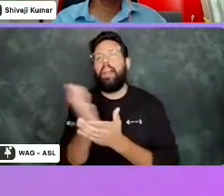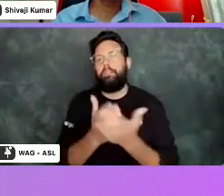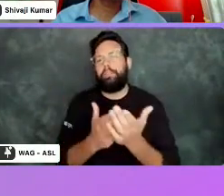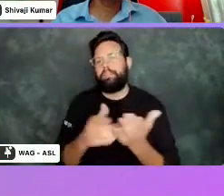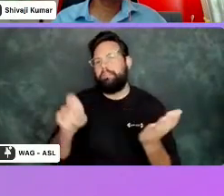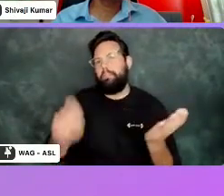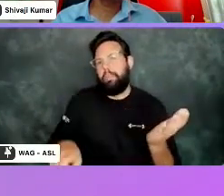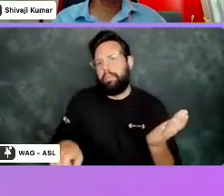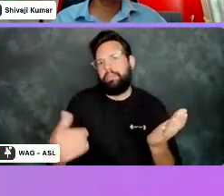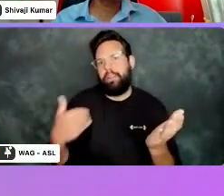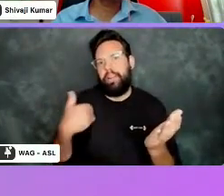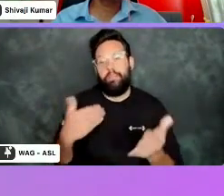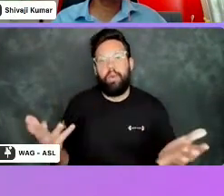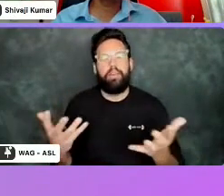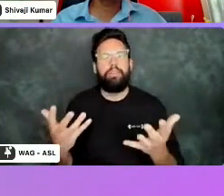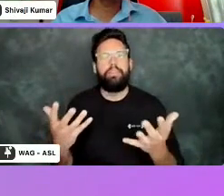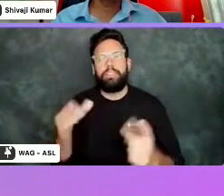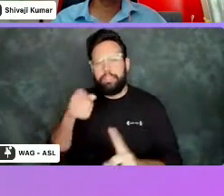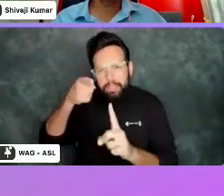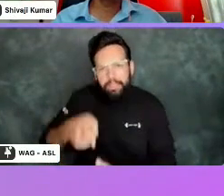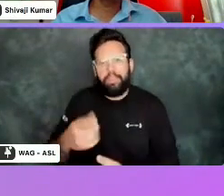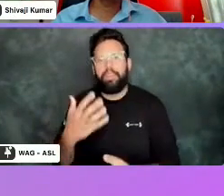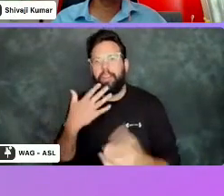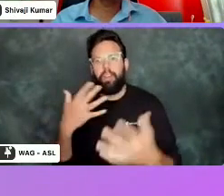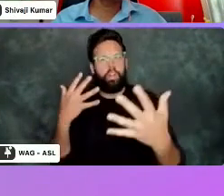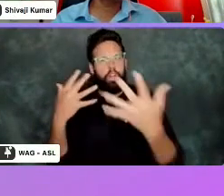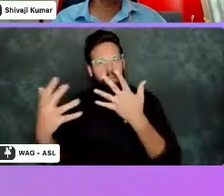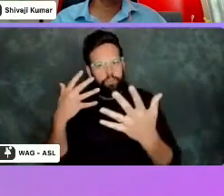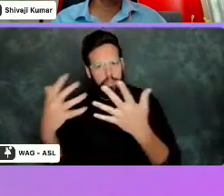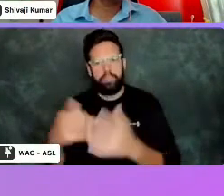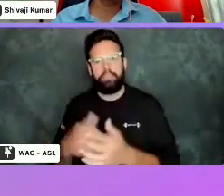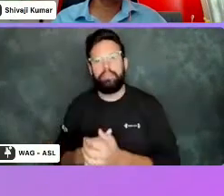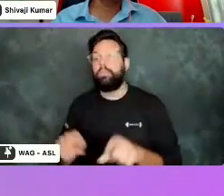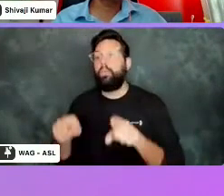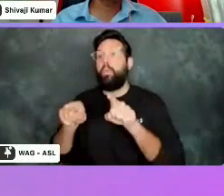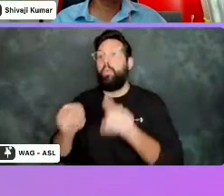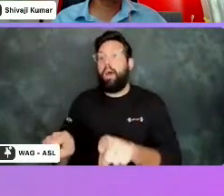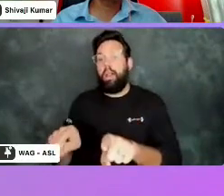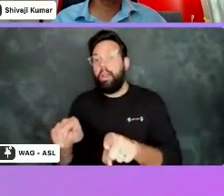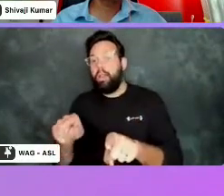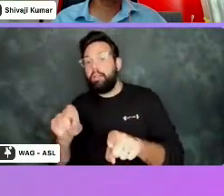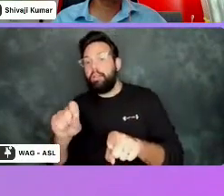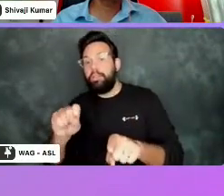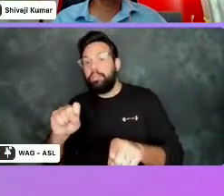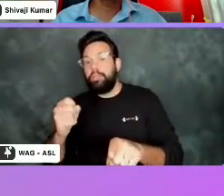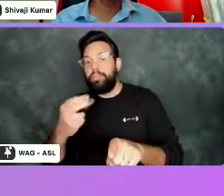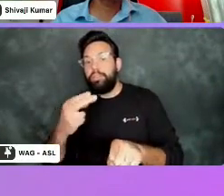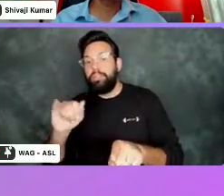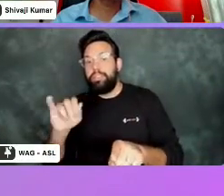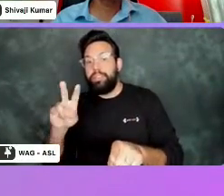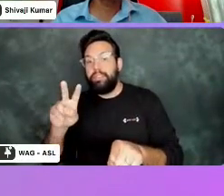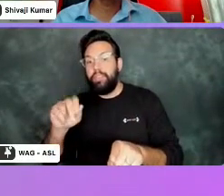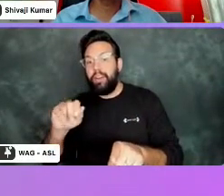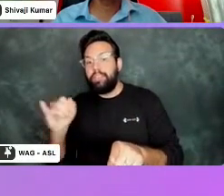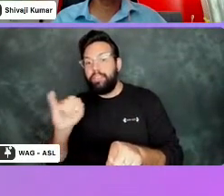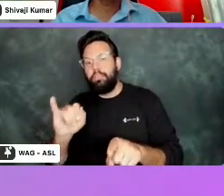So I just went ahead while Shivaji was talking, had a side conversation with marketing and the design team and I got them to cave.